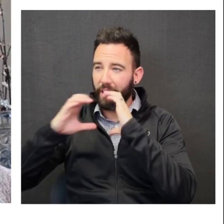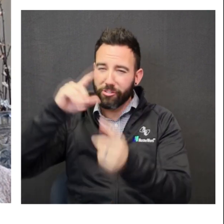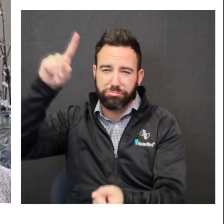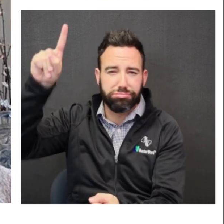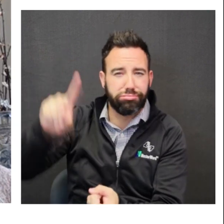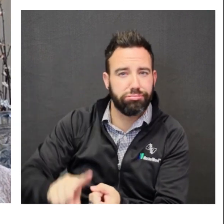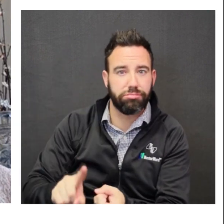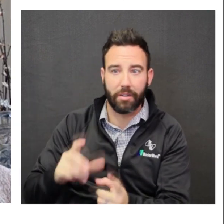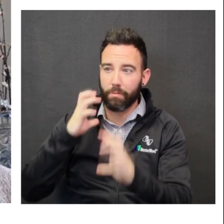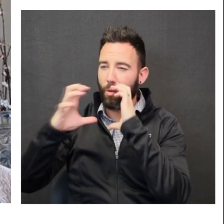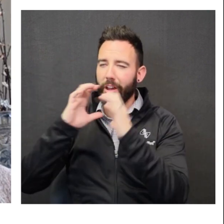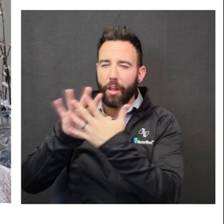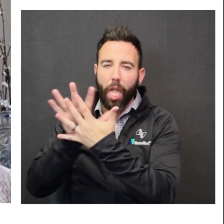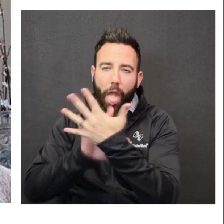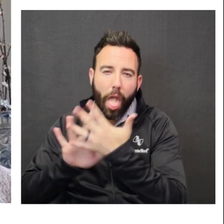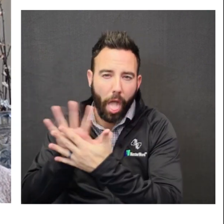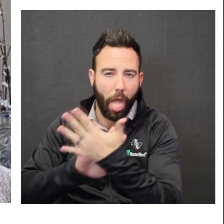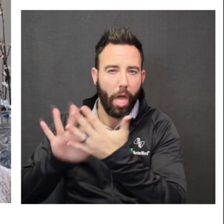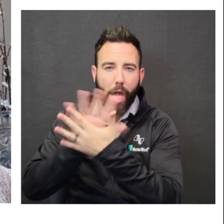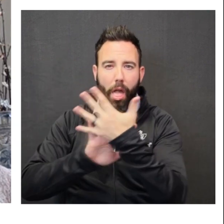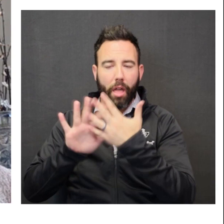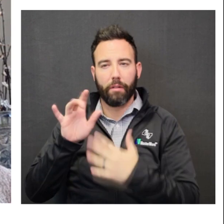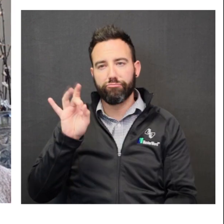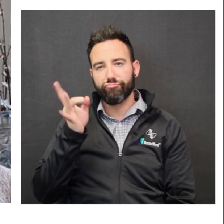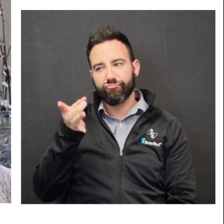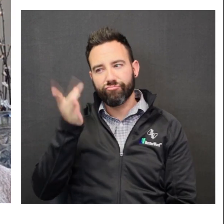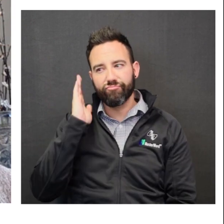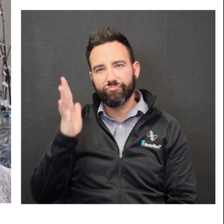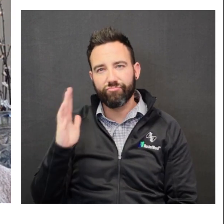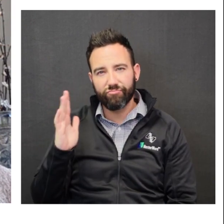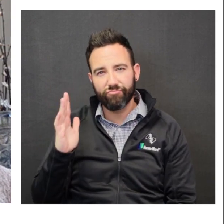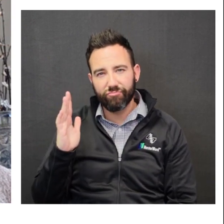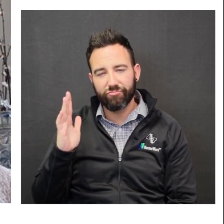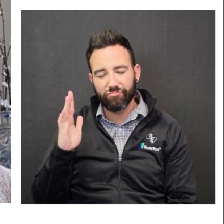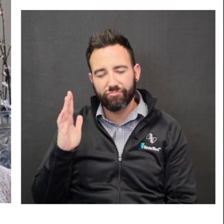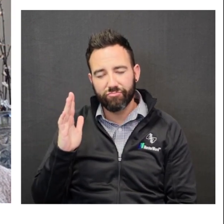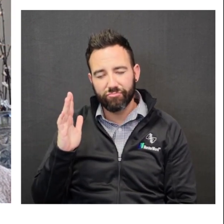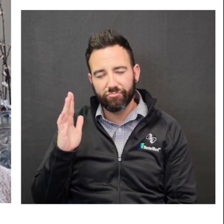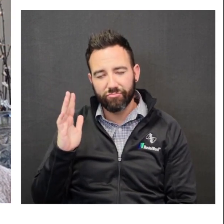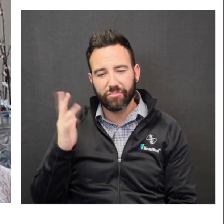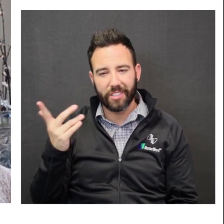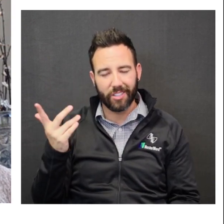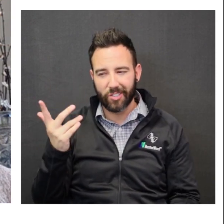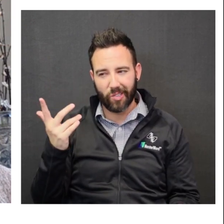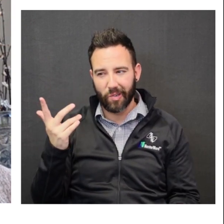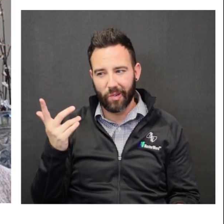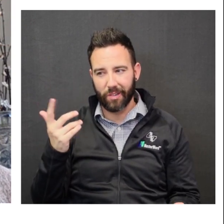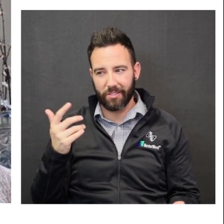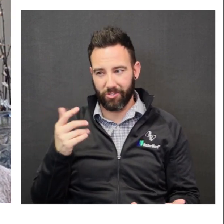information how, you know, who became the public health informers for so many languages of you know, an immigrant, language